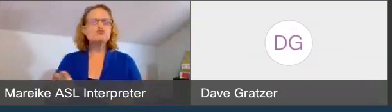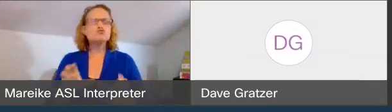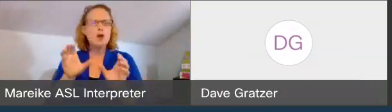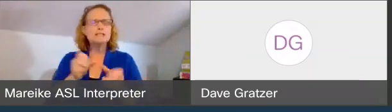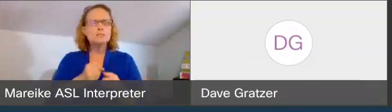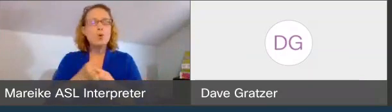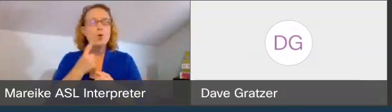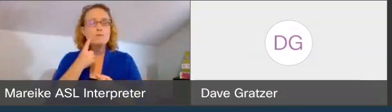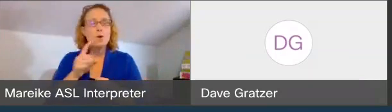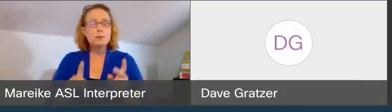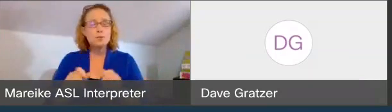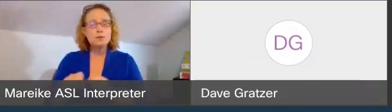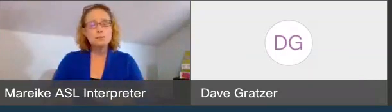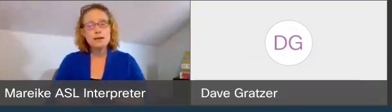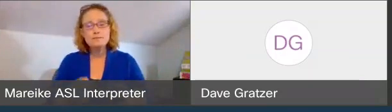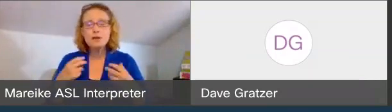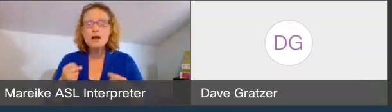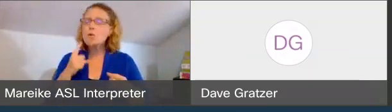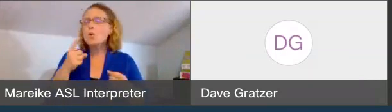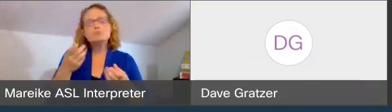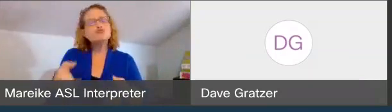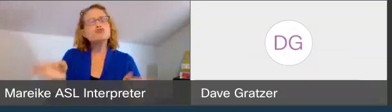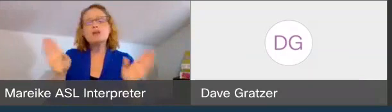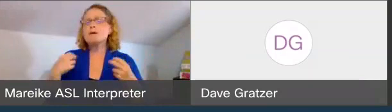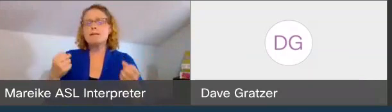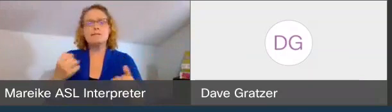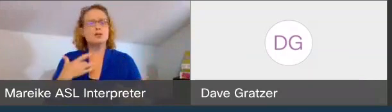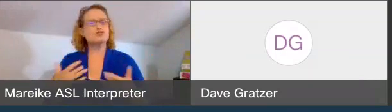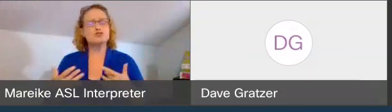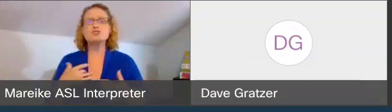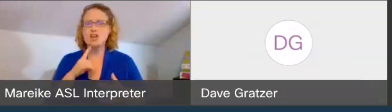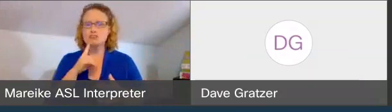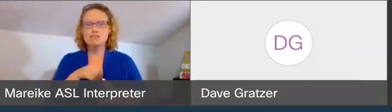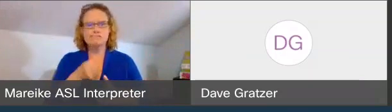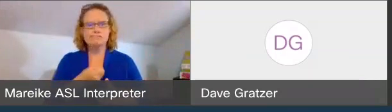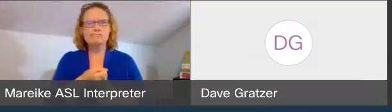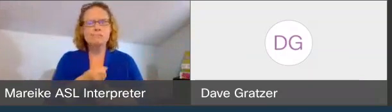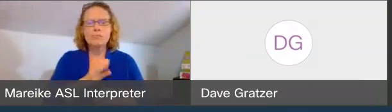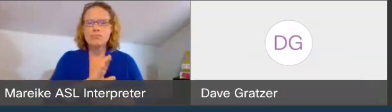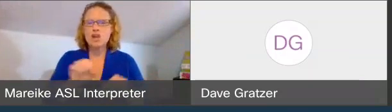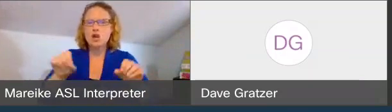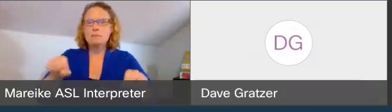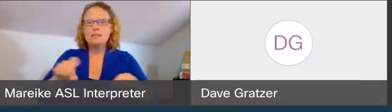or general health concerns that are really impacting their functioning. The HEAT Team